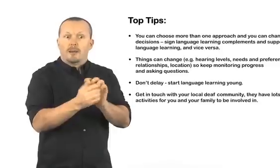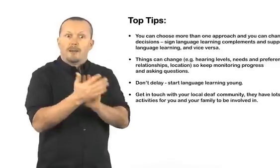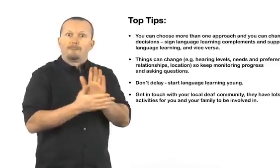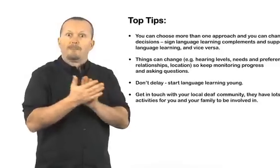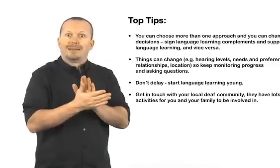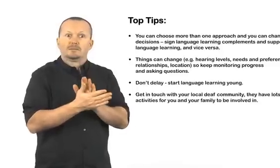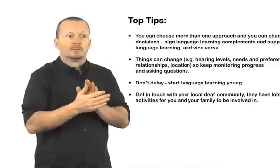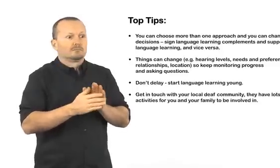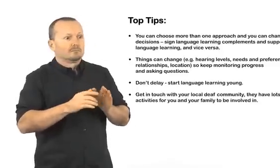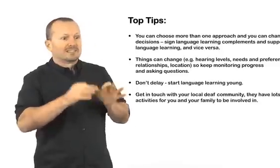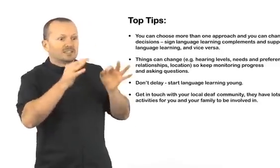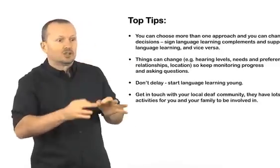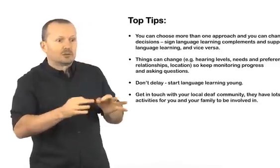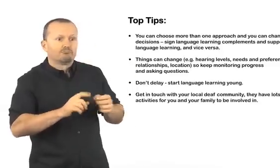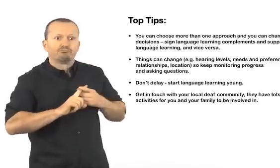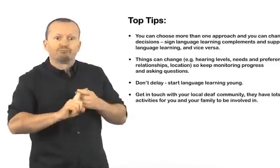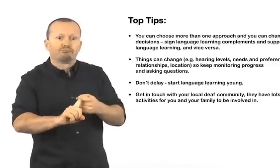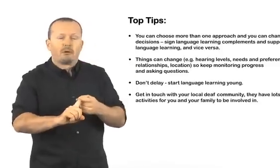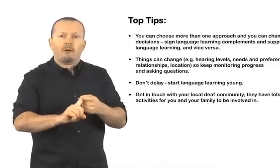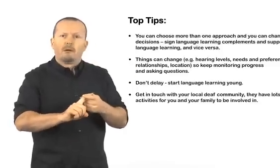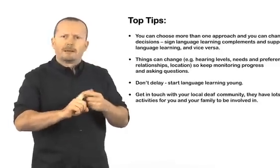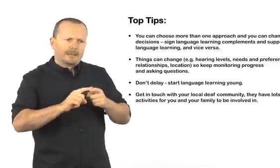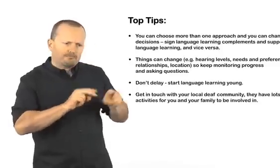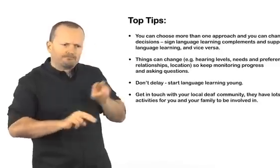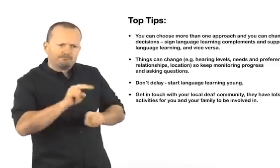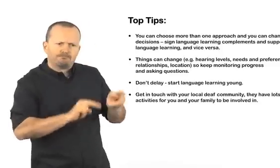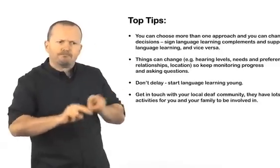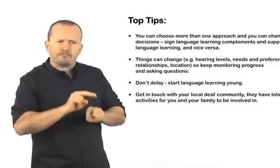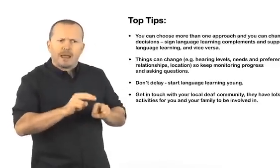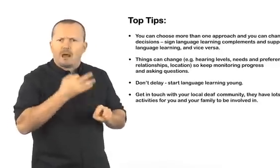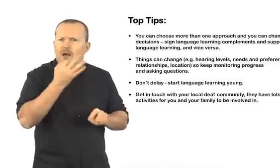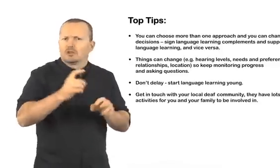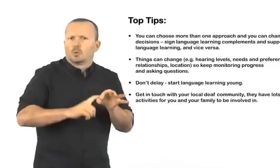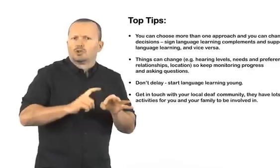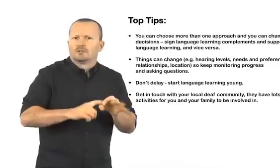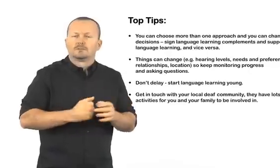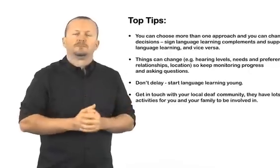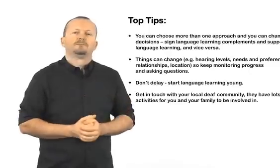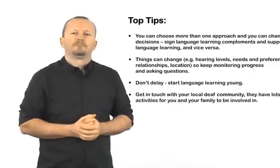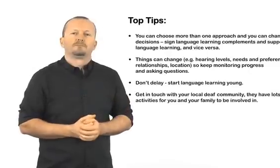so keep monitoring progress and asking questions.